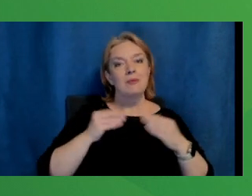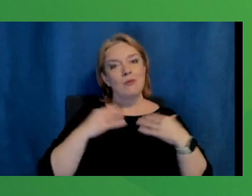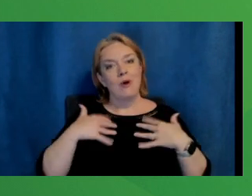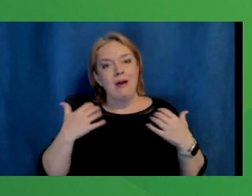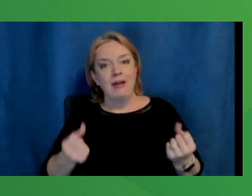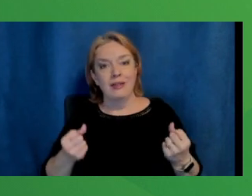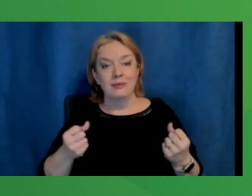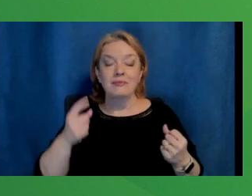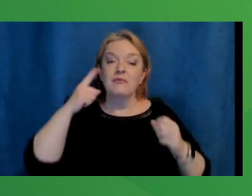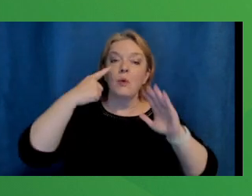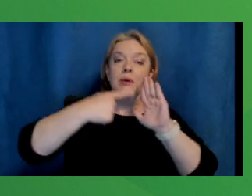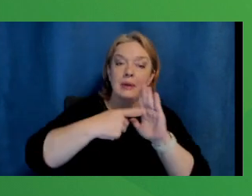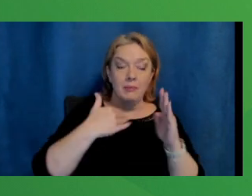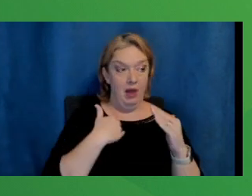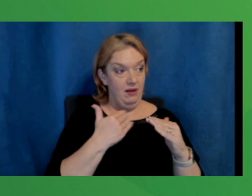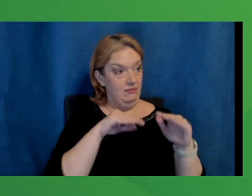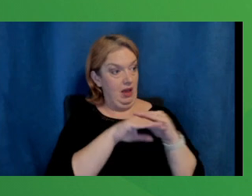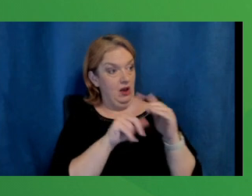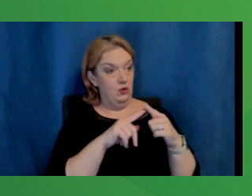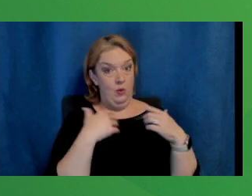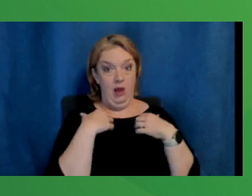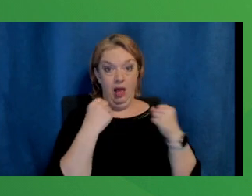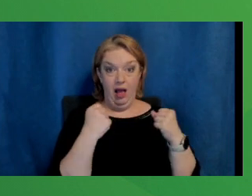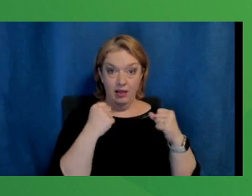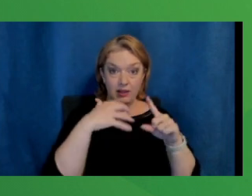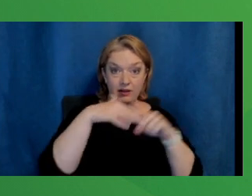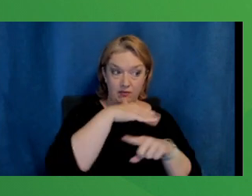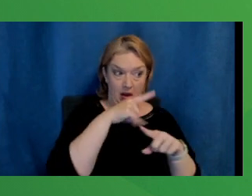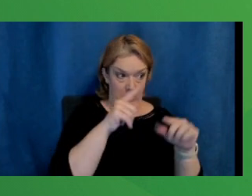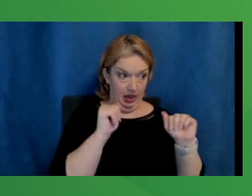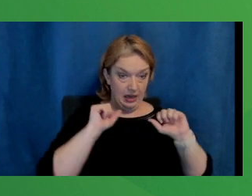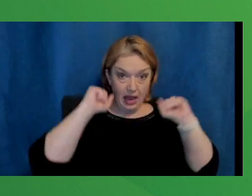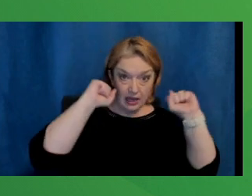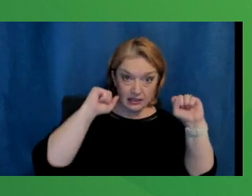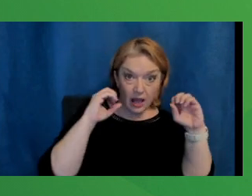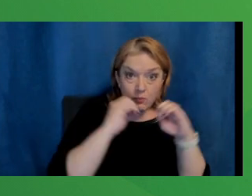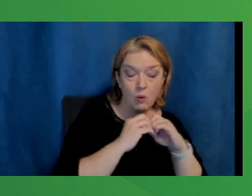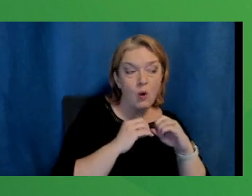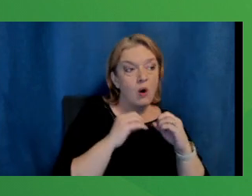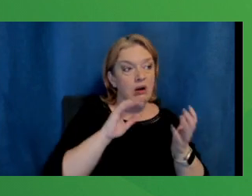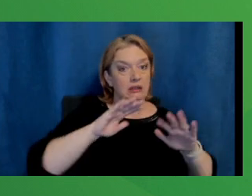environment, allow people to exercise more or make them less anxious. Write those ideas under